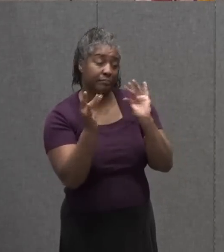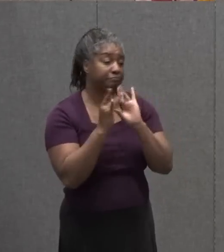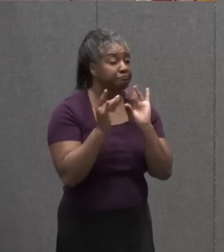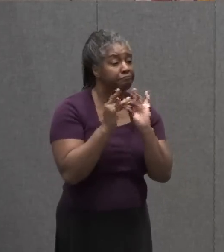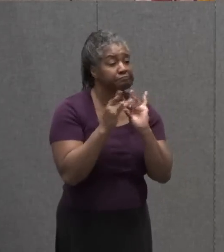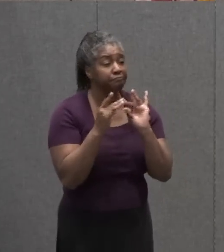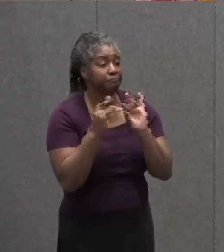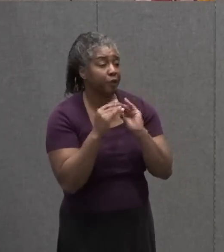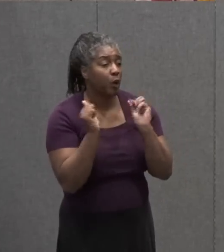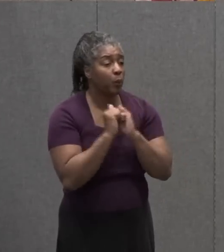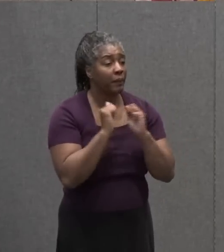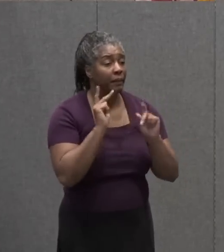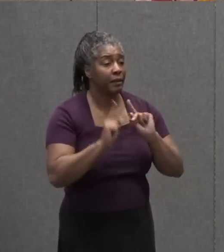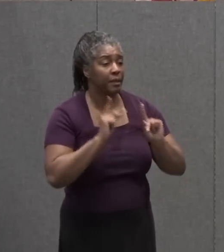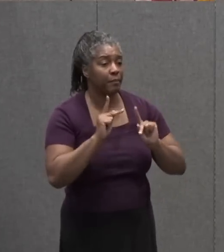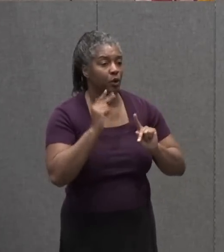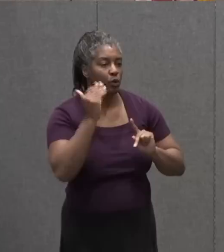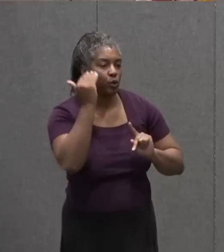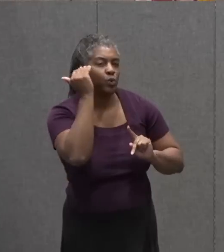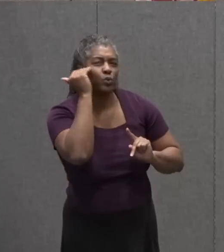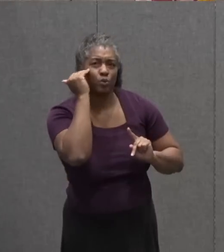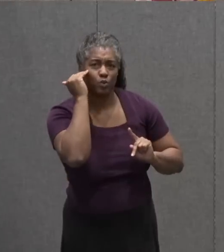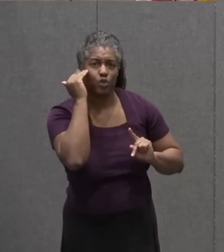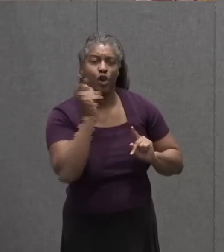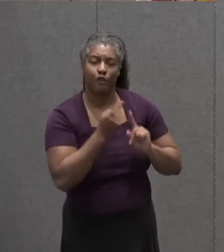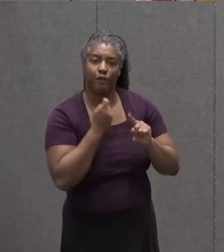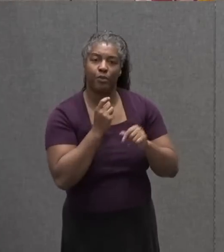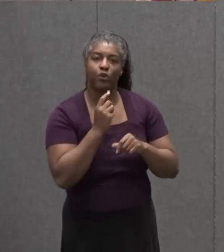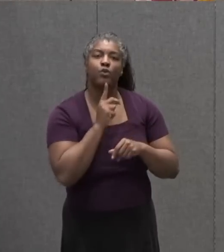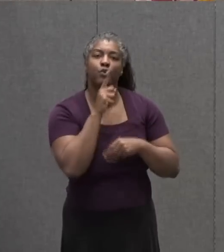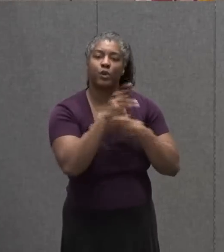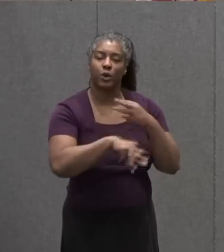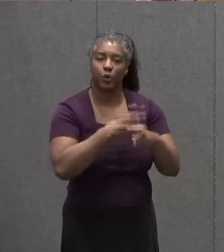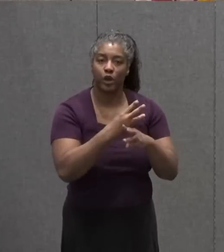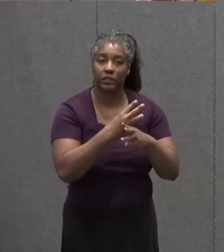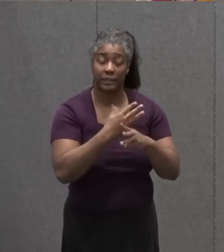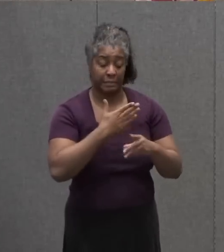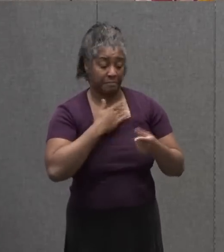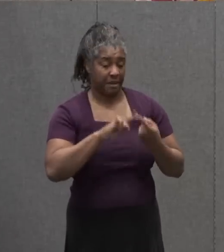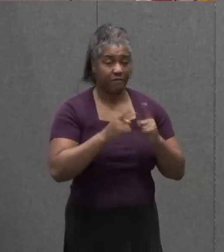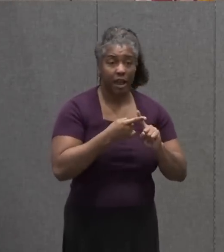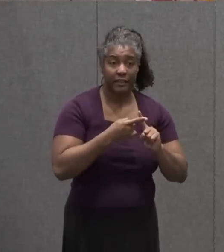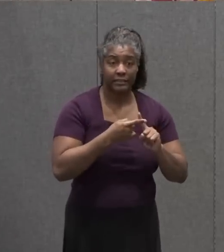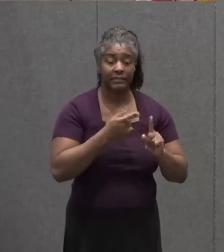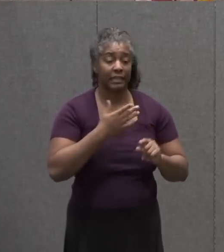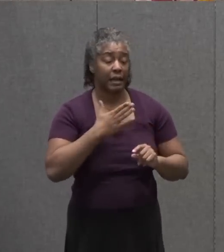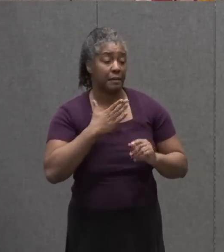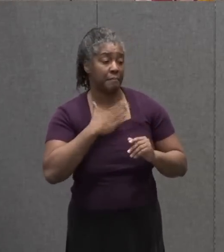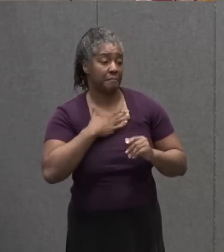or an app, you really know these people, your teacher, friends, family members that you know,